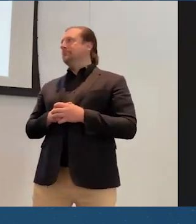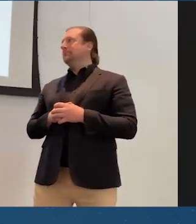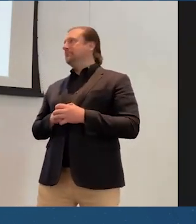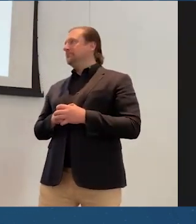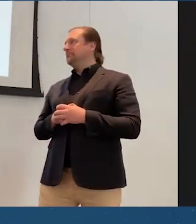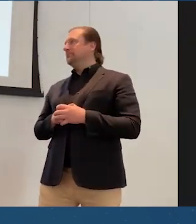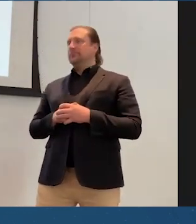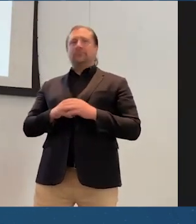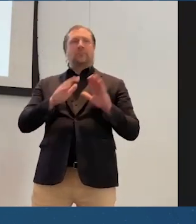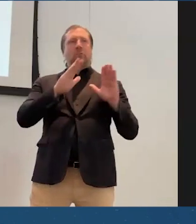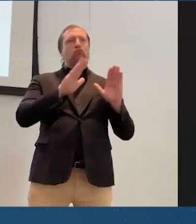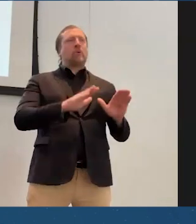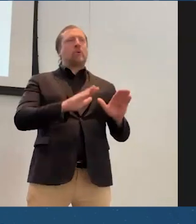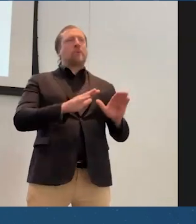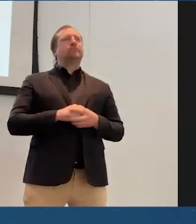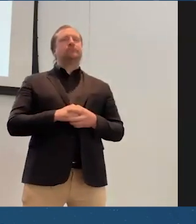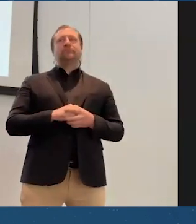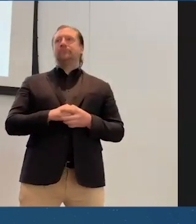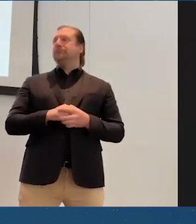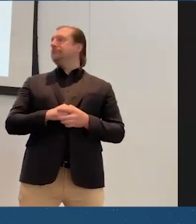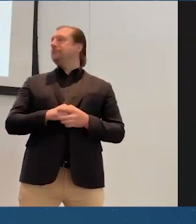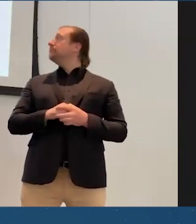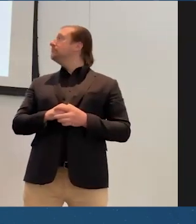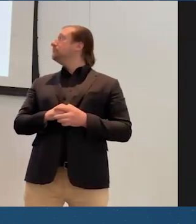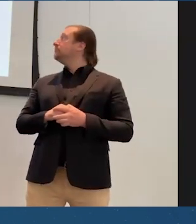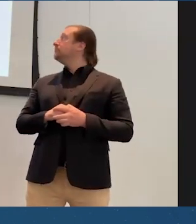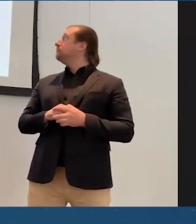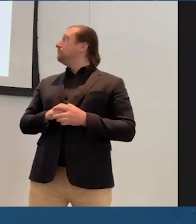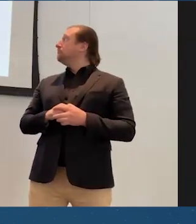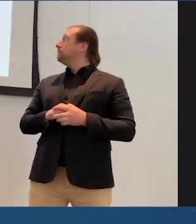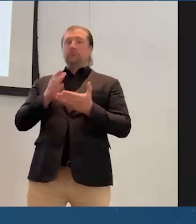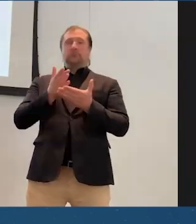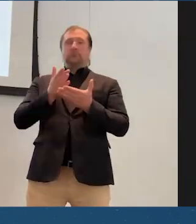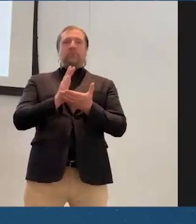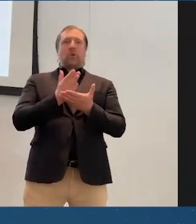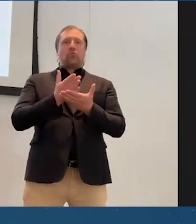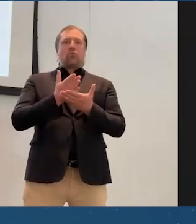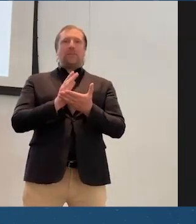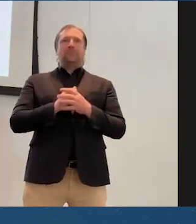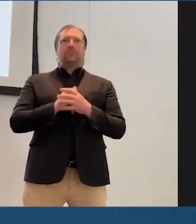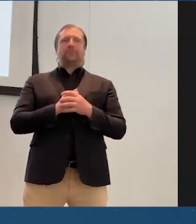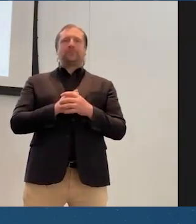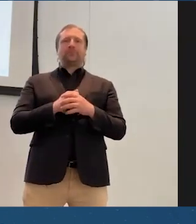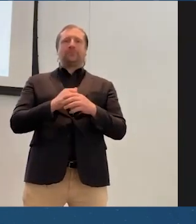Great call out. All right, and then setting an agenda.